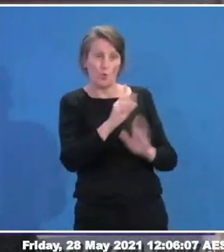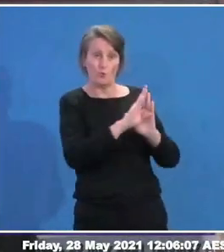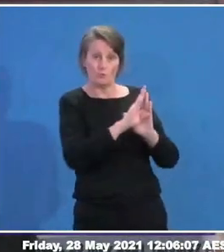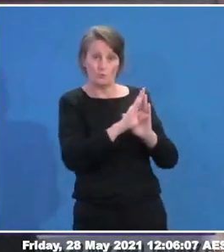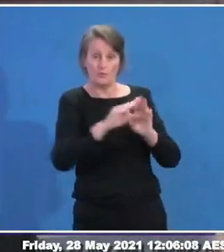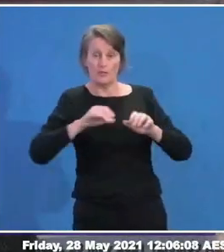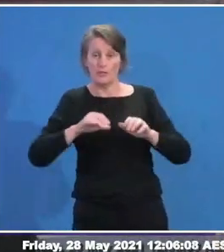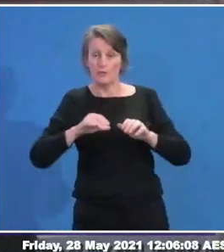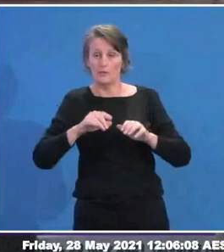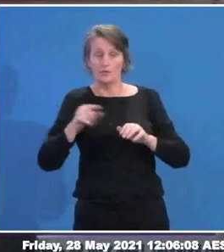Yes.